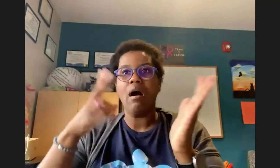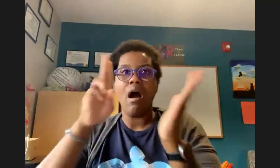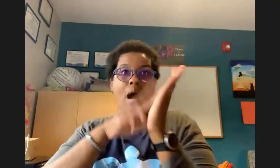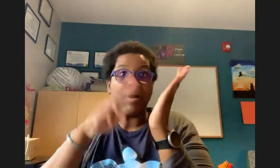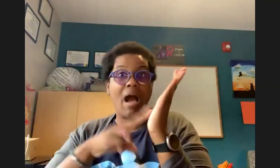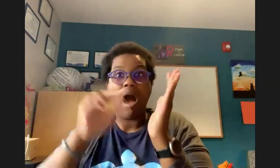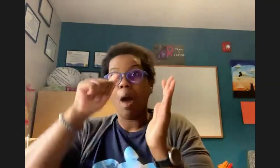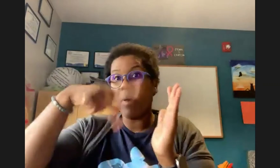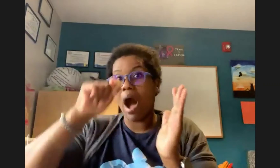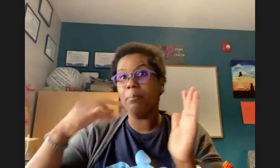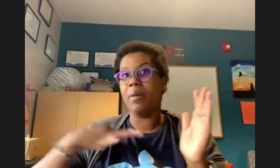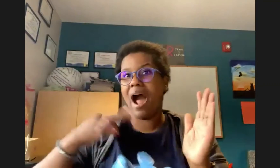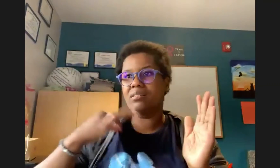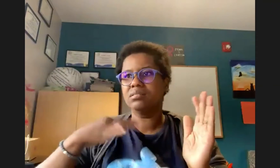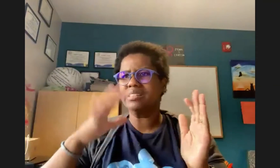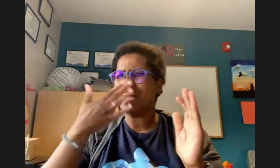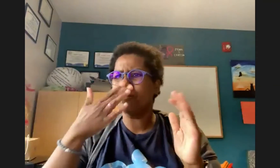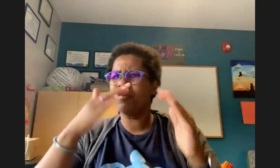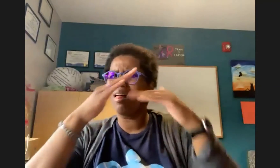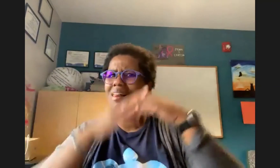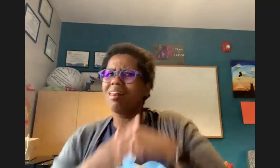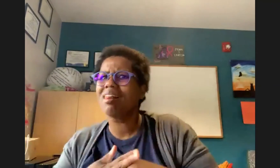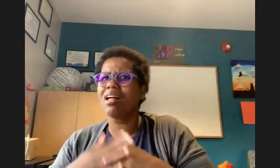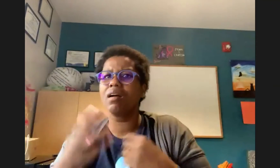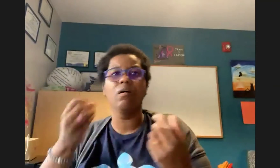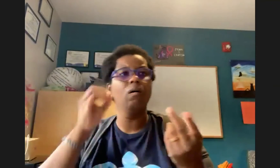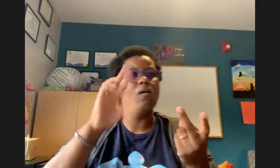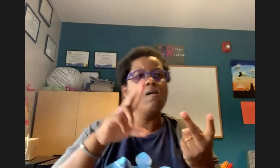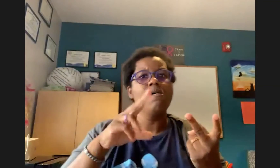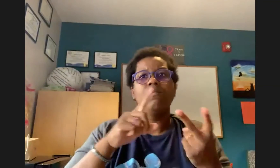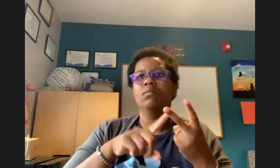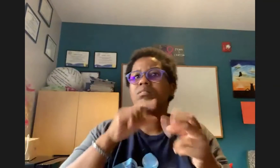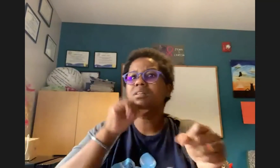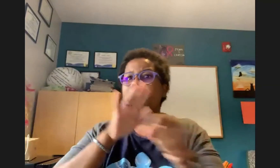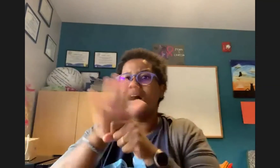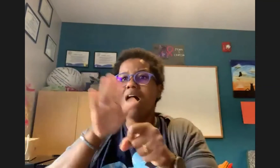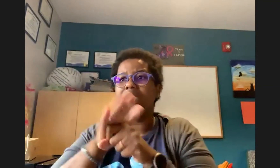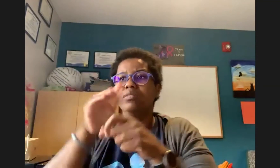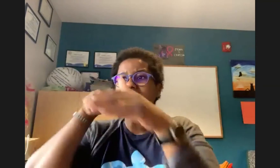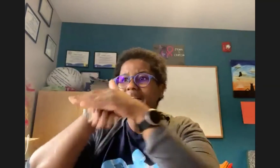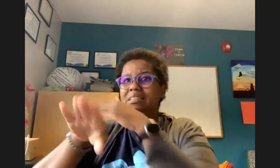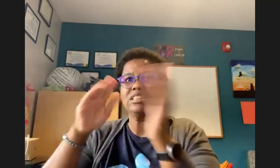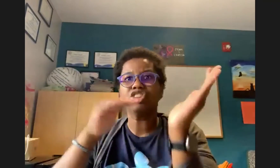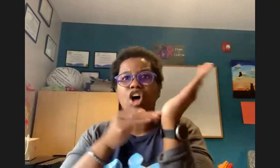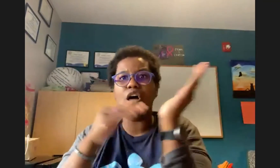When they apply for apartments they're having problems with the process and being accepted,